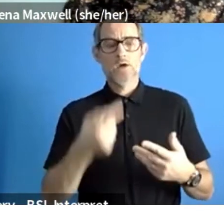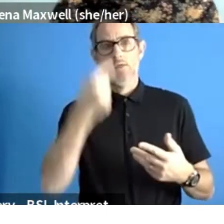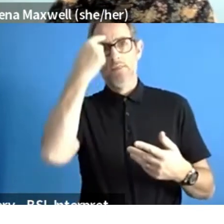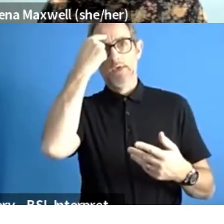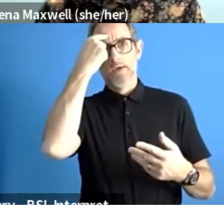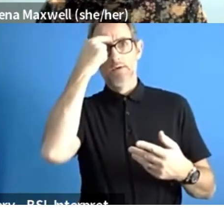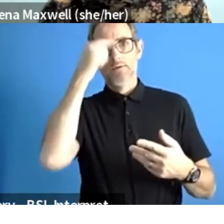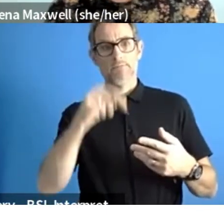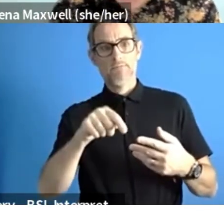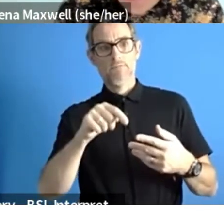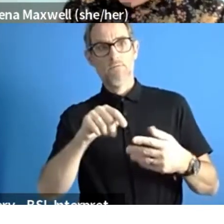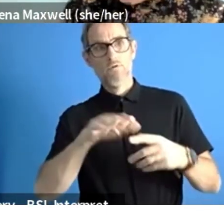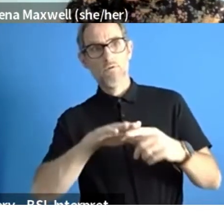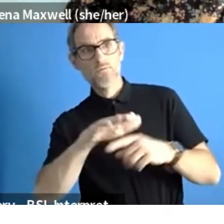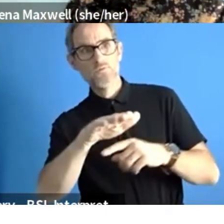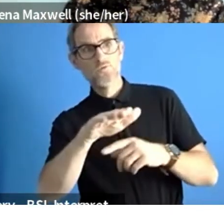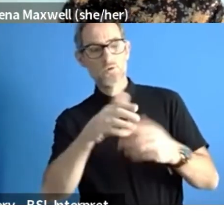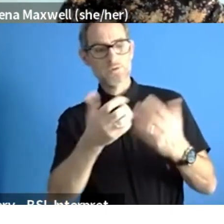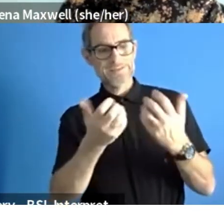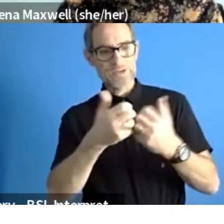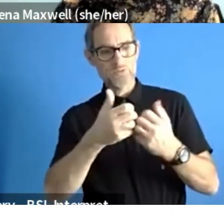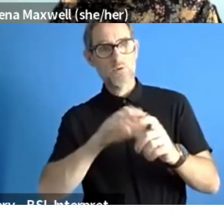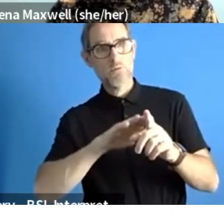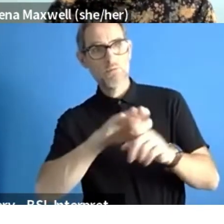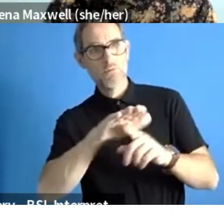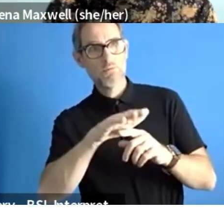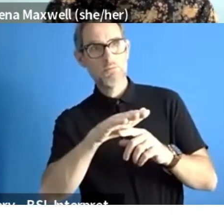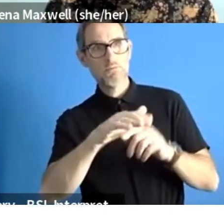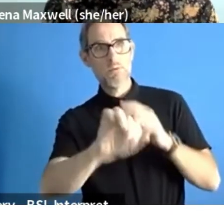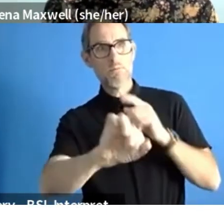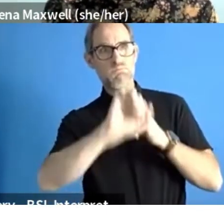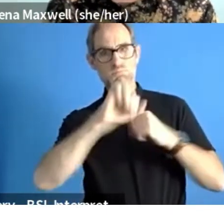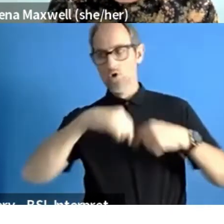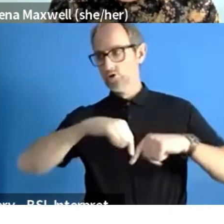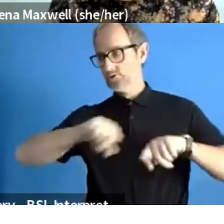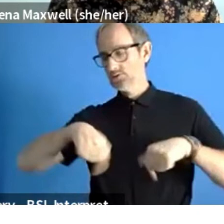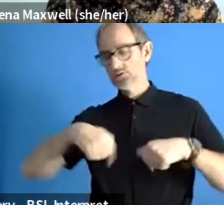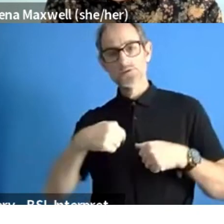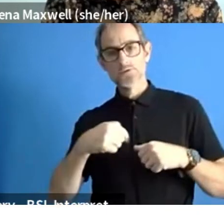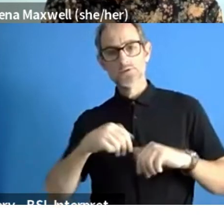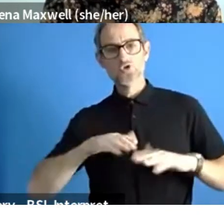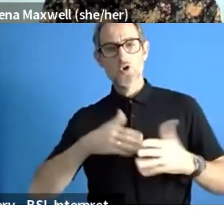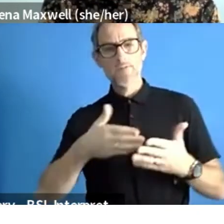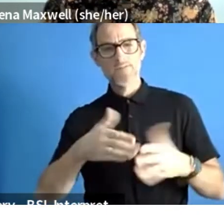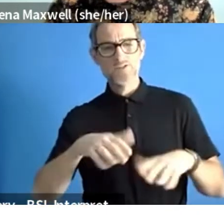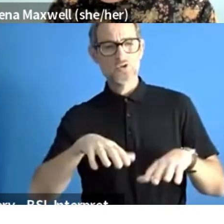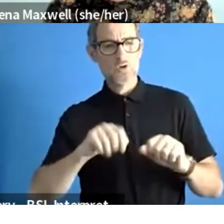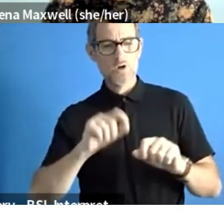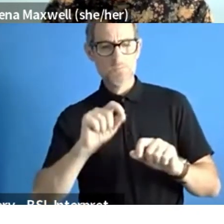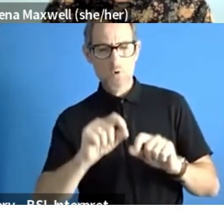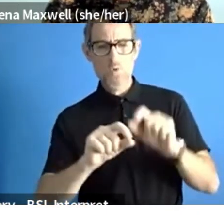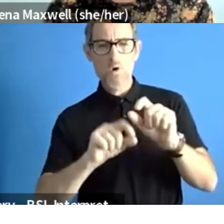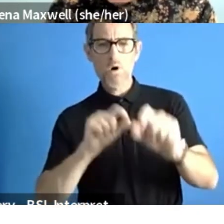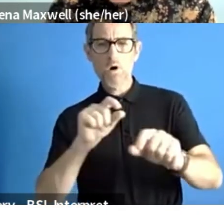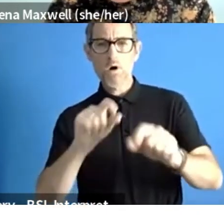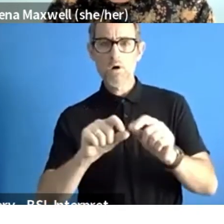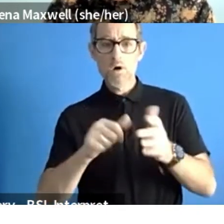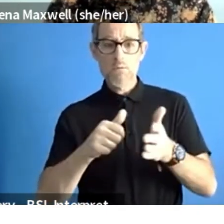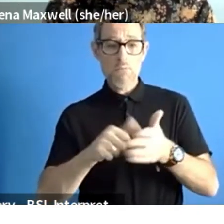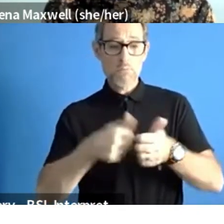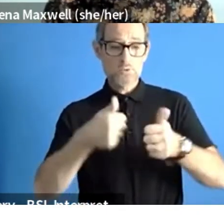about the metaverse and how that impacts customer service, start now,